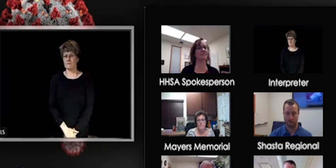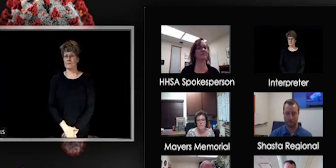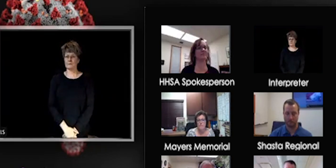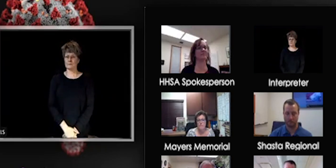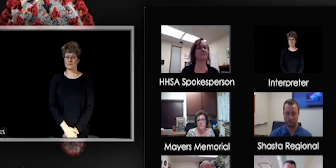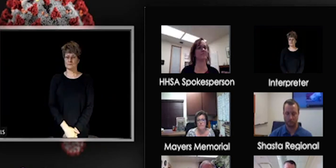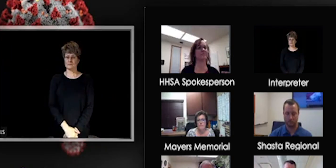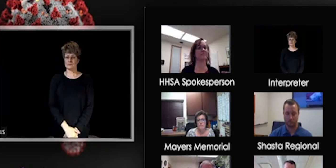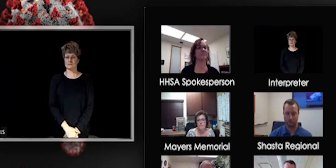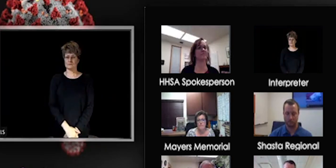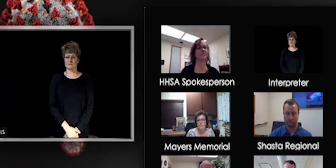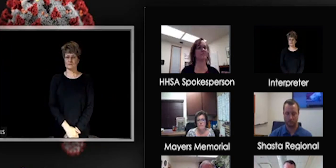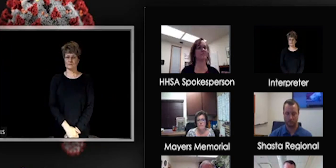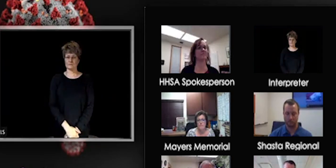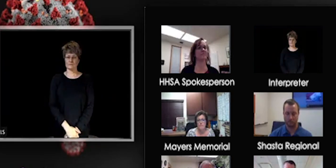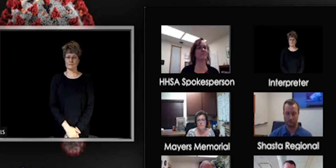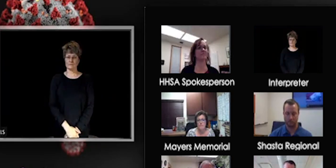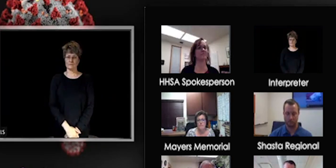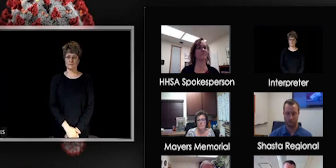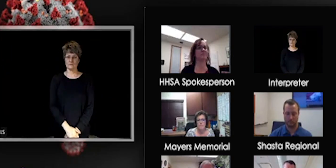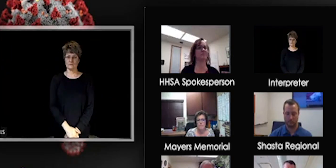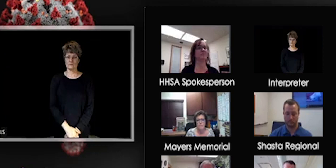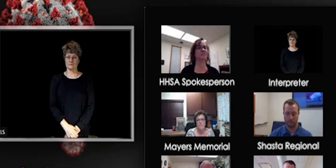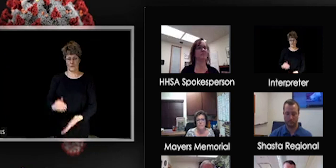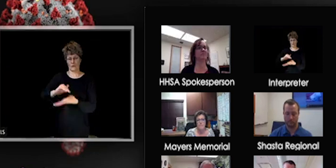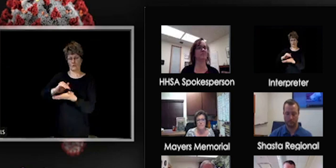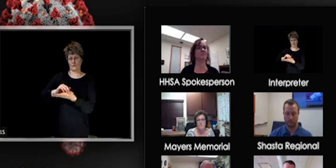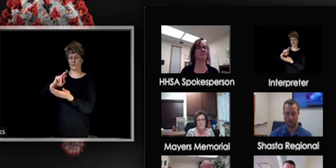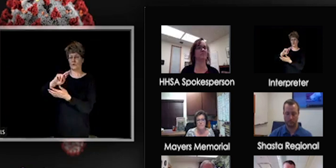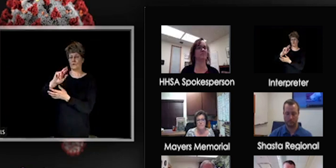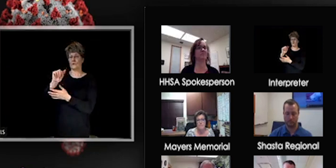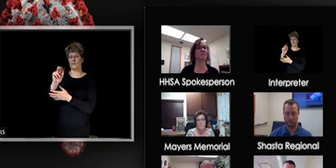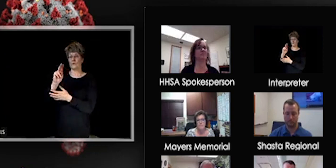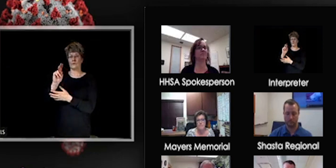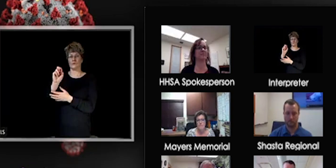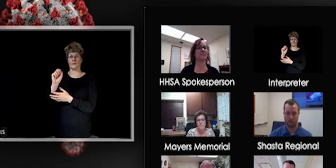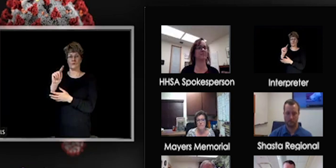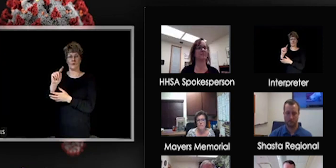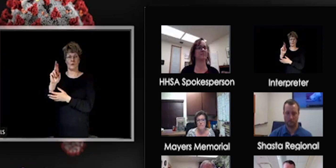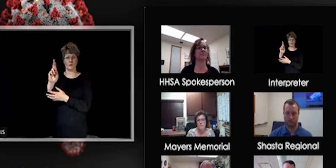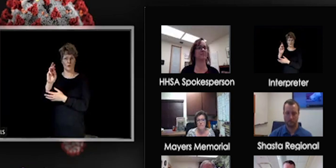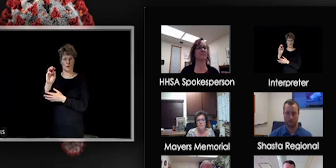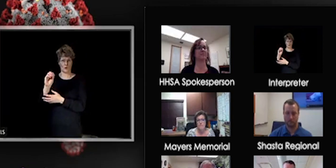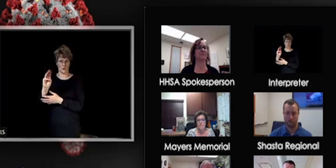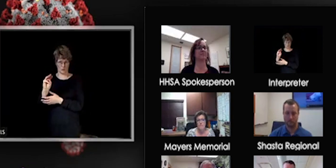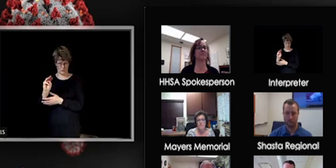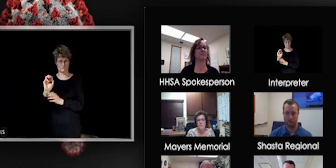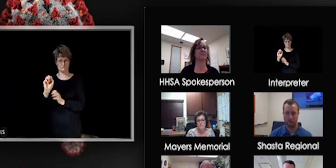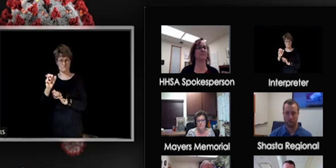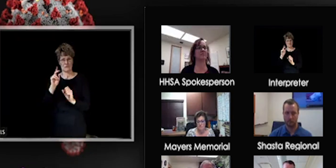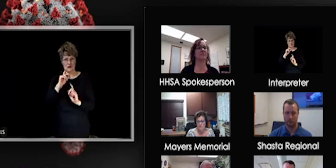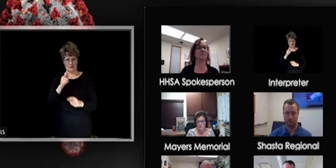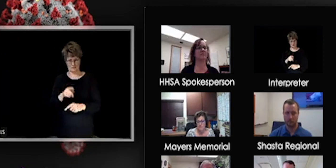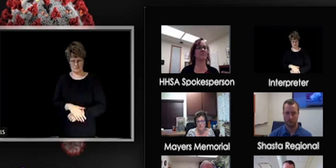So, I can speak to that. What we actually do in investigation, when a case is confirmed